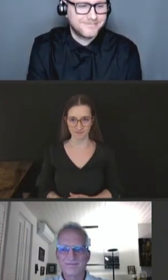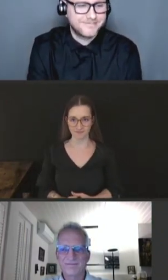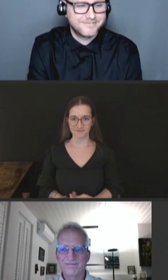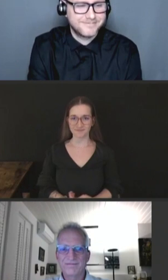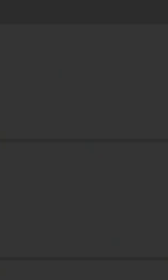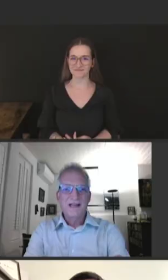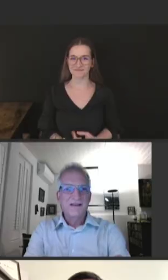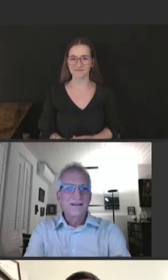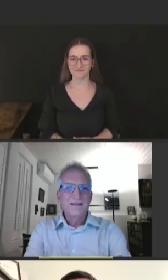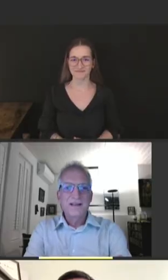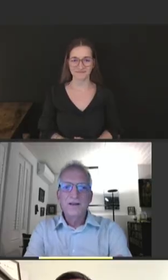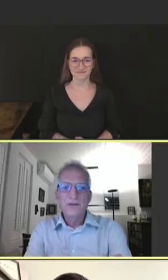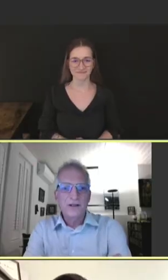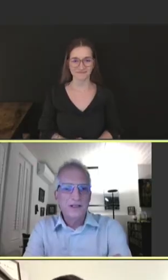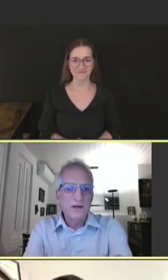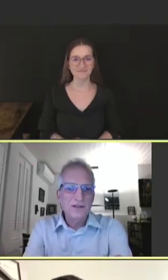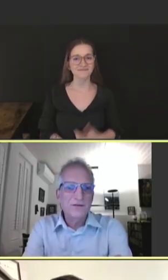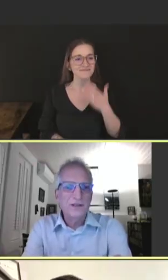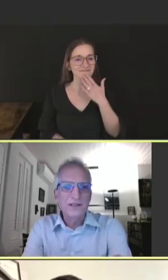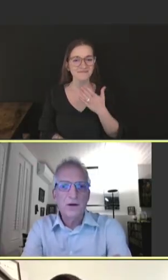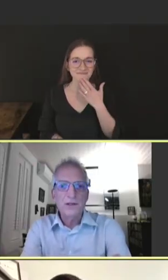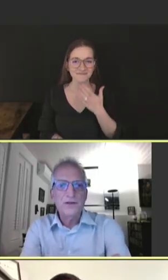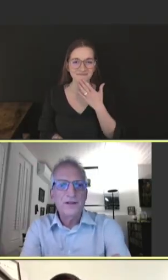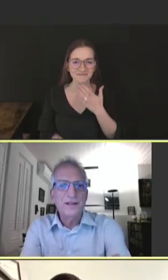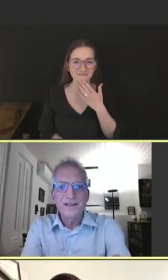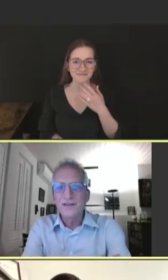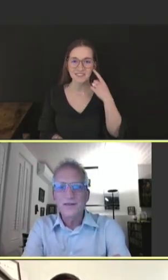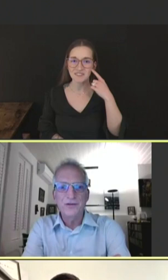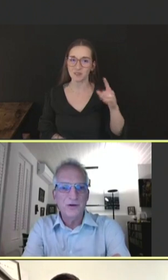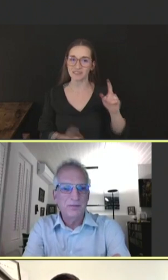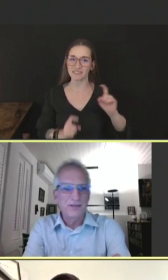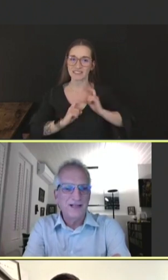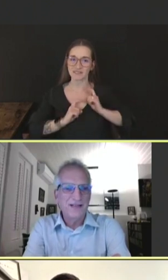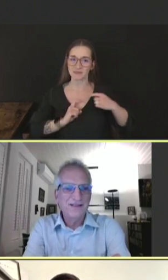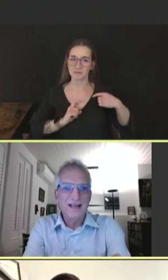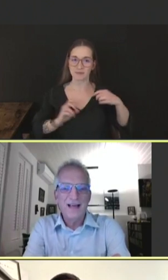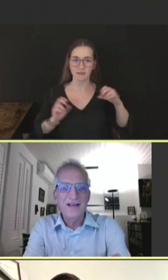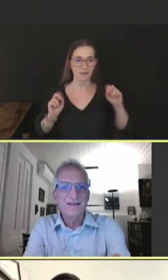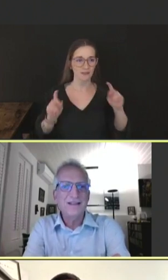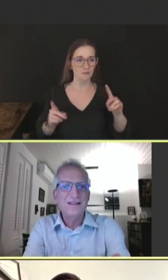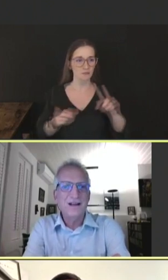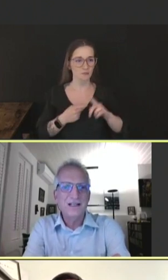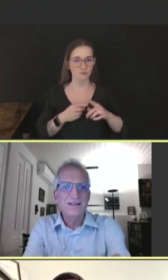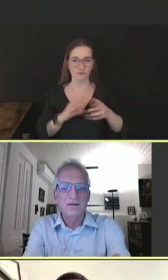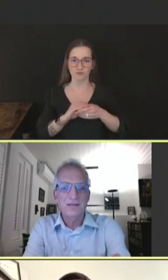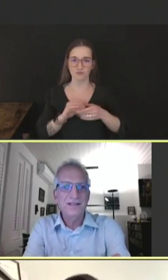Theo Vos: Thanks very much for this opportunity to present. Next slide, please.